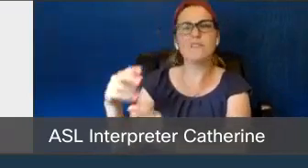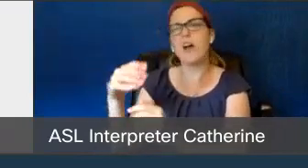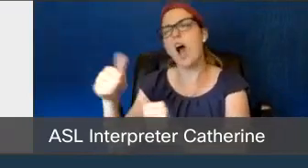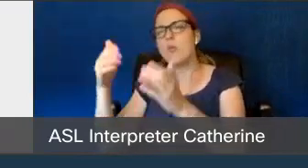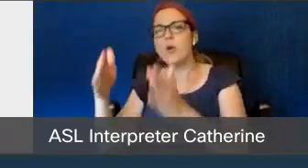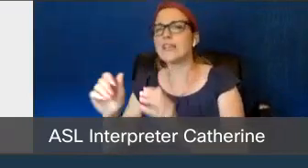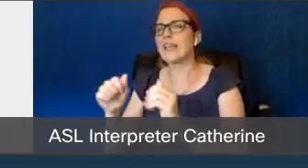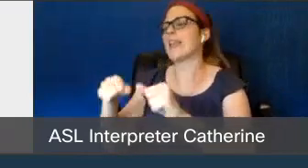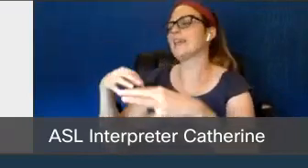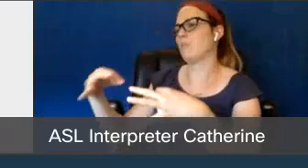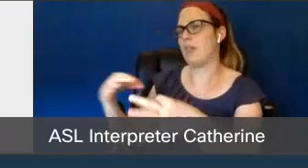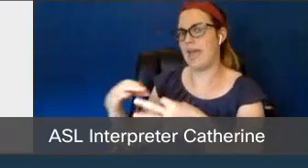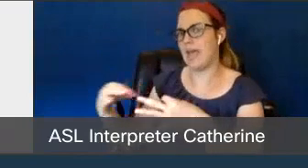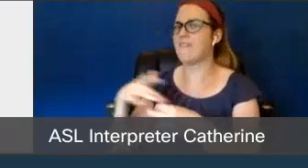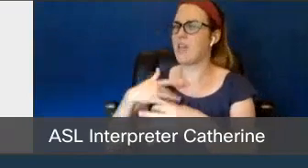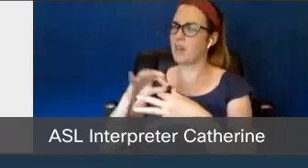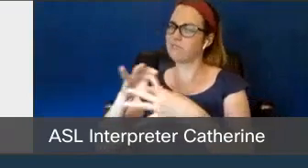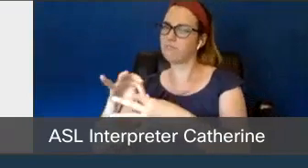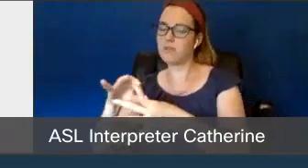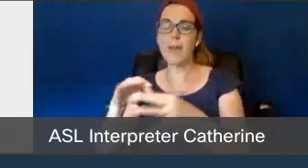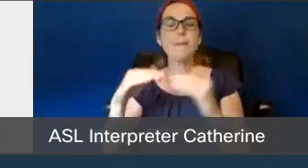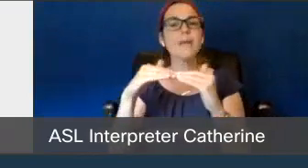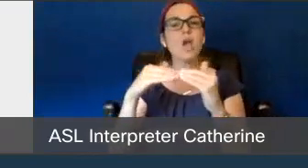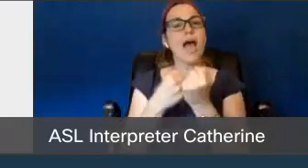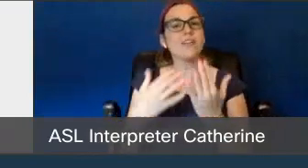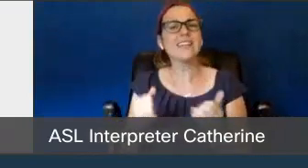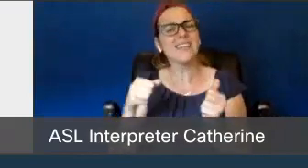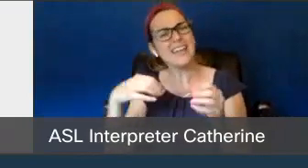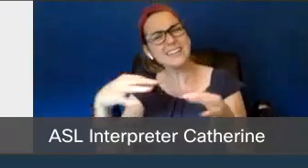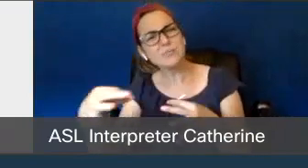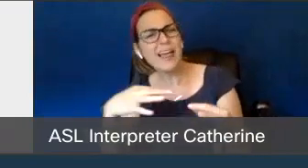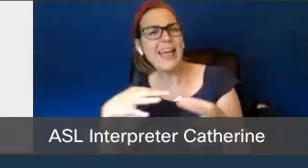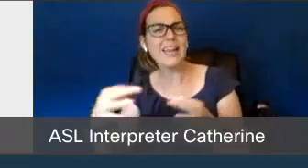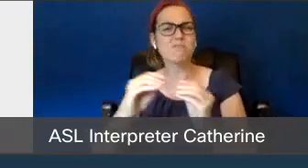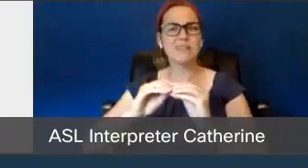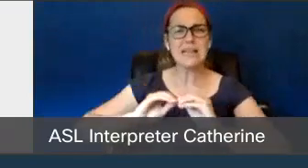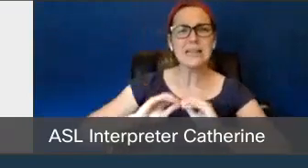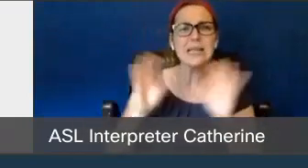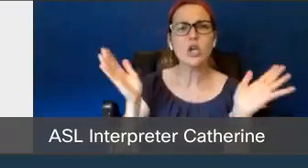The beauty of peer advocates because they can break it down as I said before, break their messages down in a way